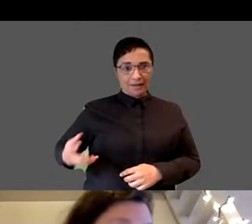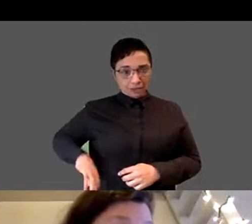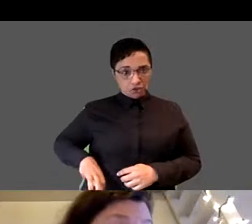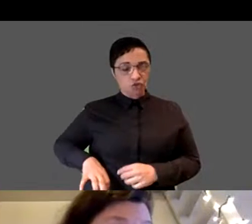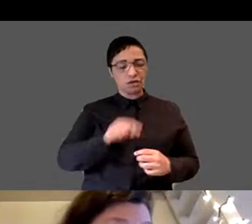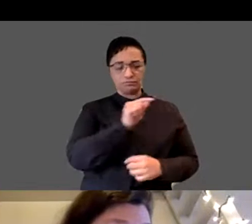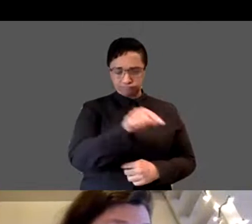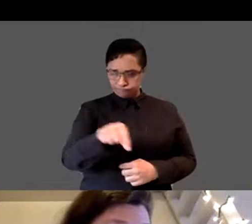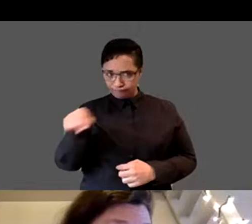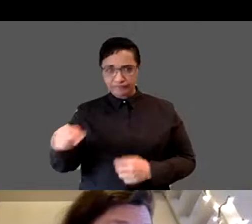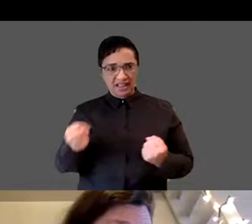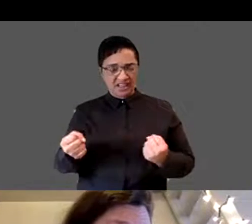the Philippines.